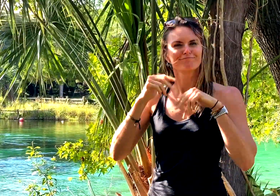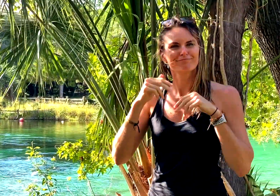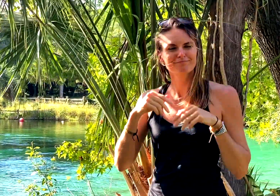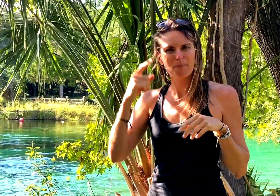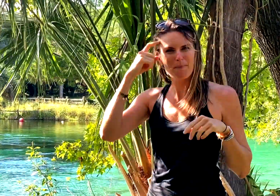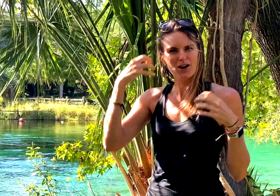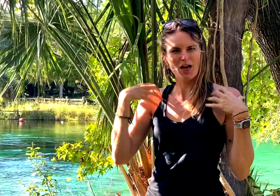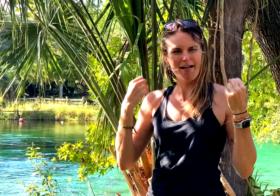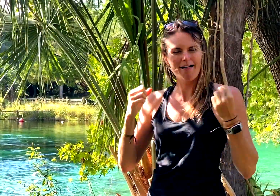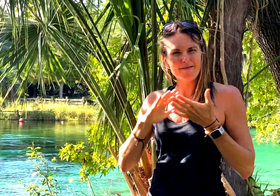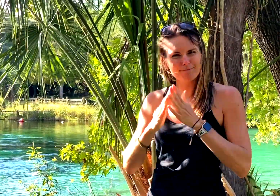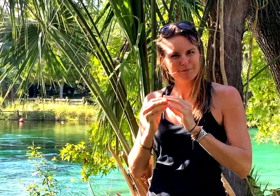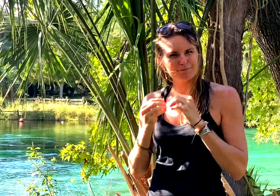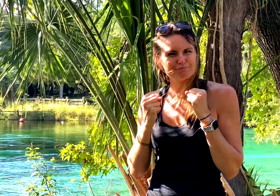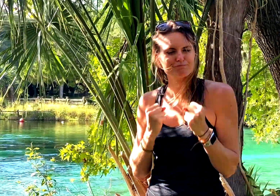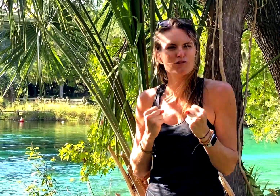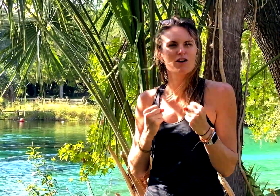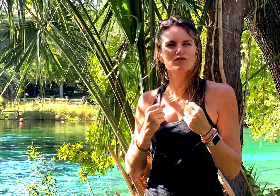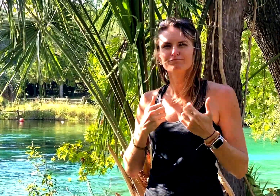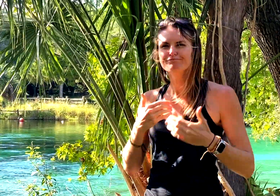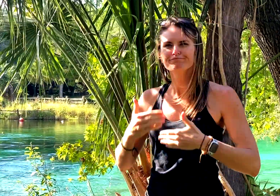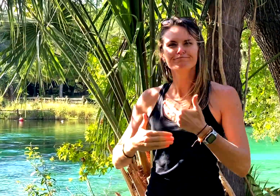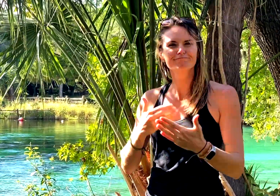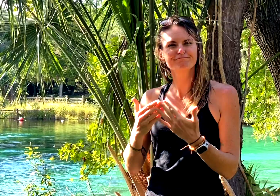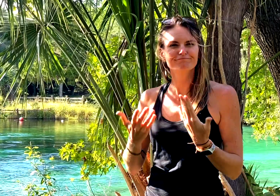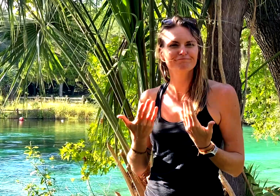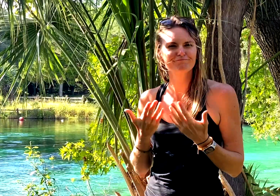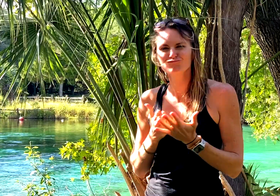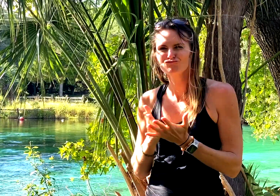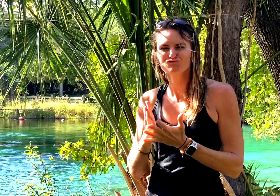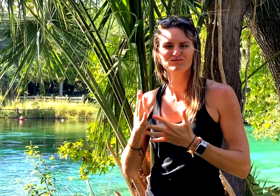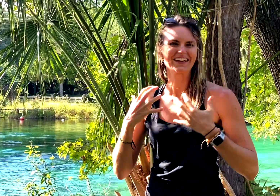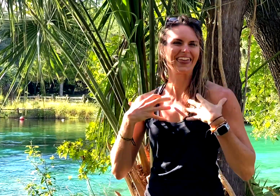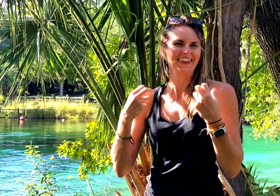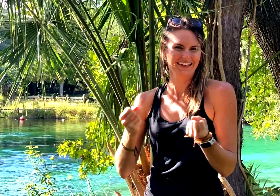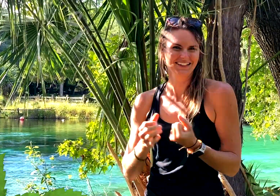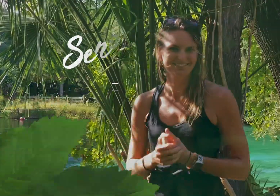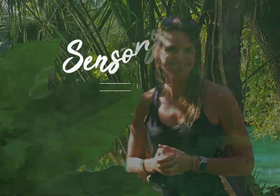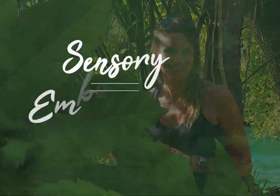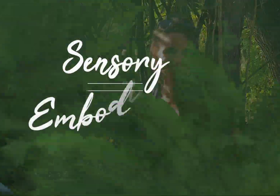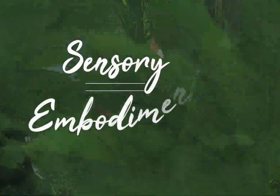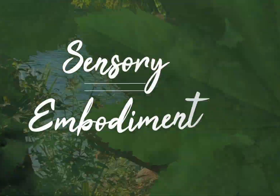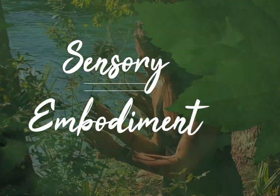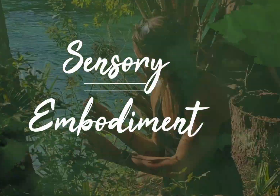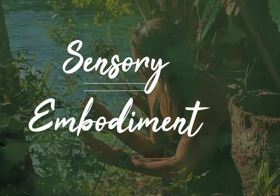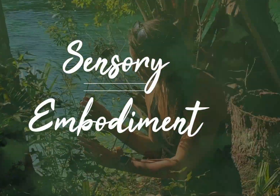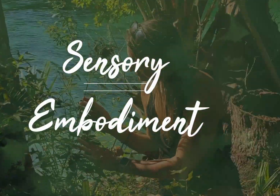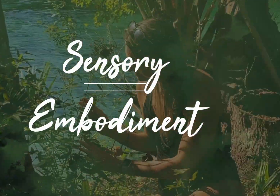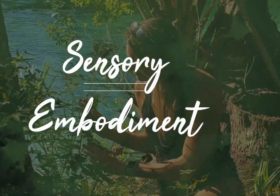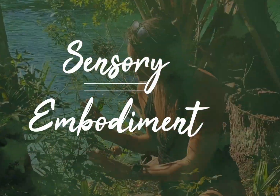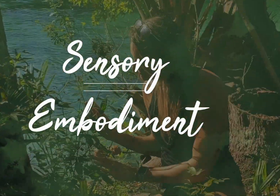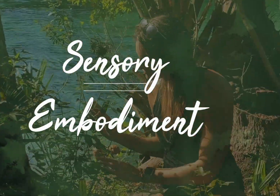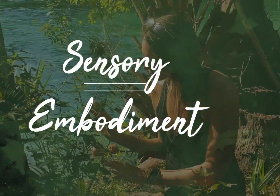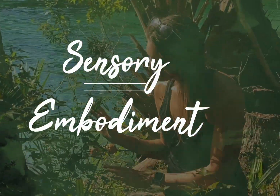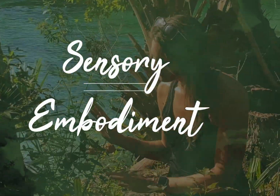mental health, and contribute to healing.